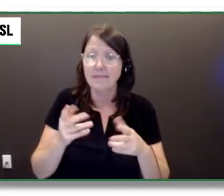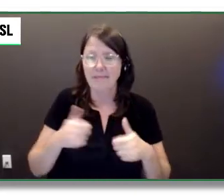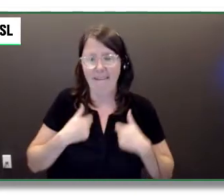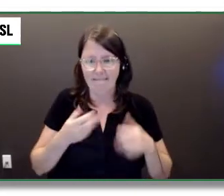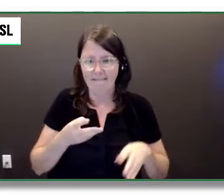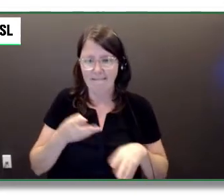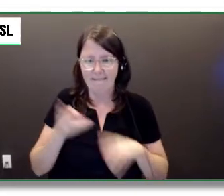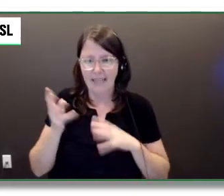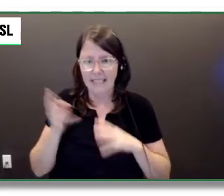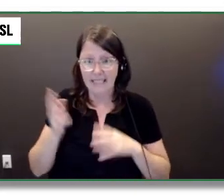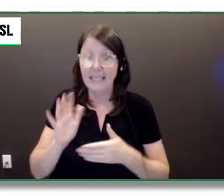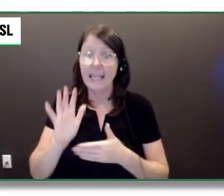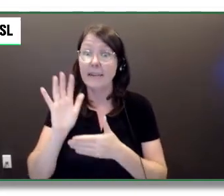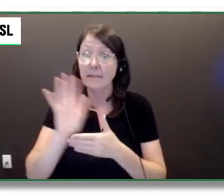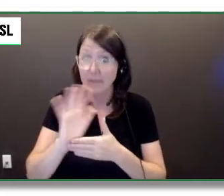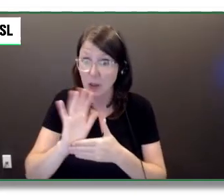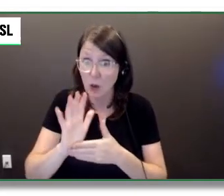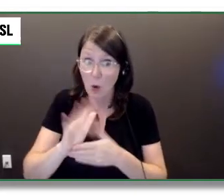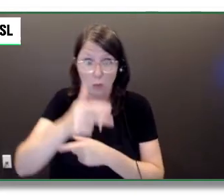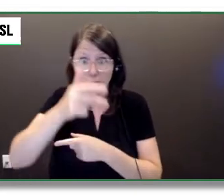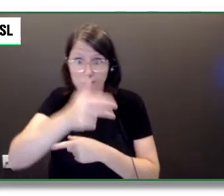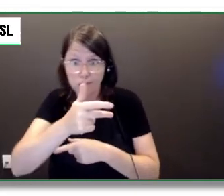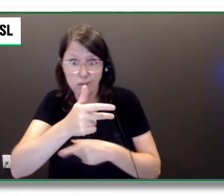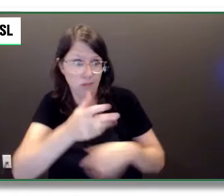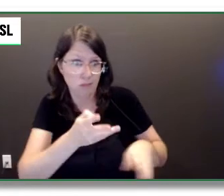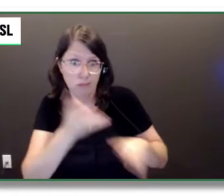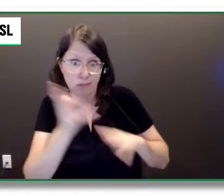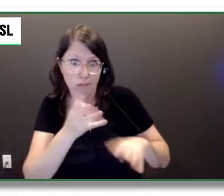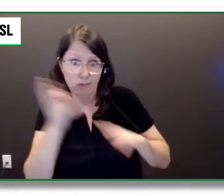first is from an organization called Rainforest Connections which has a free